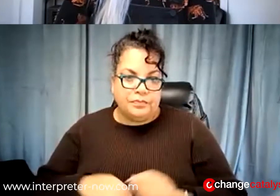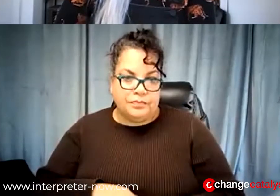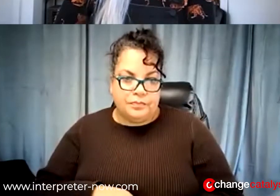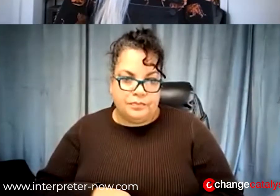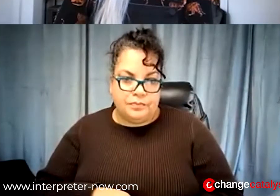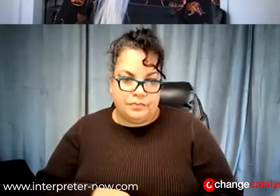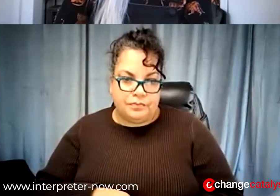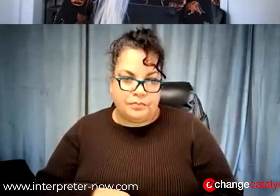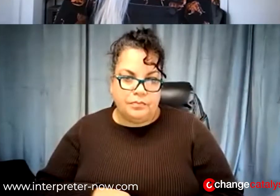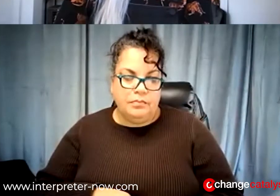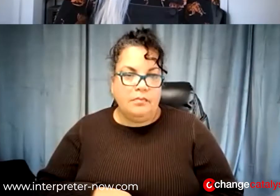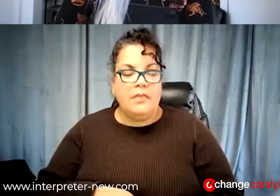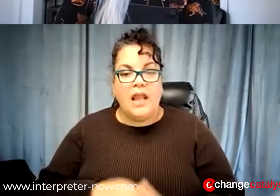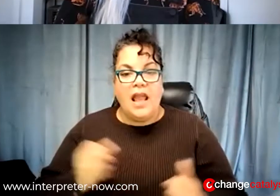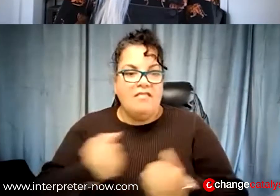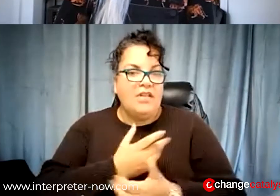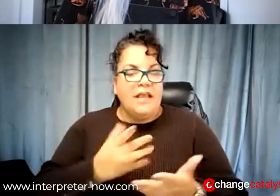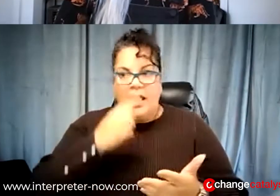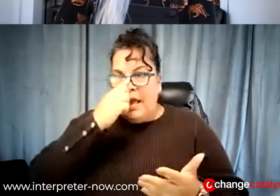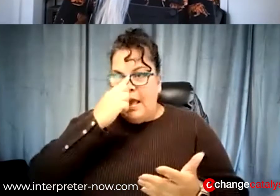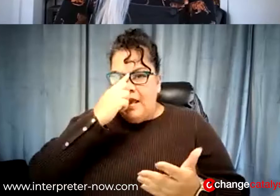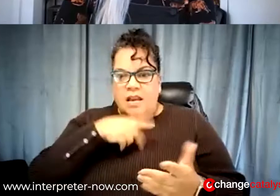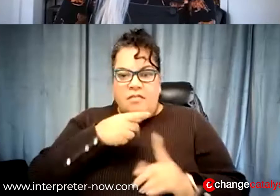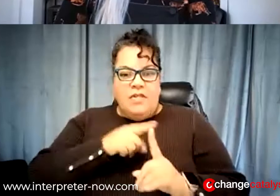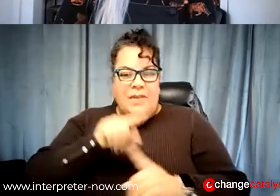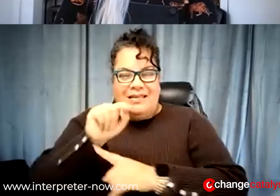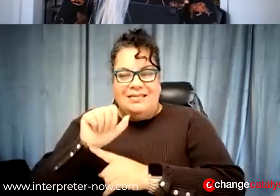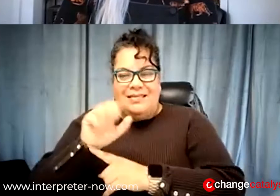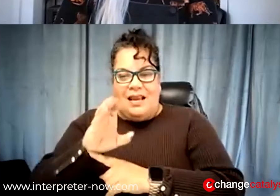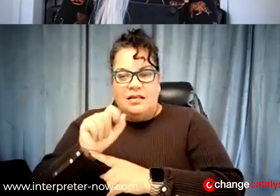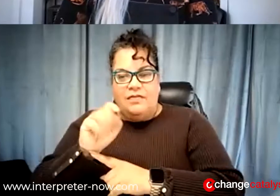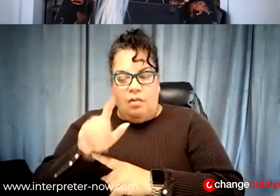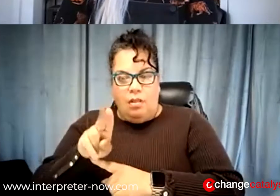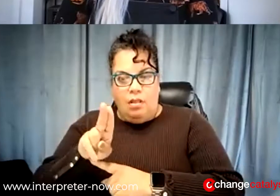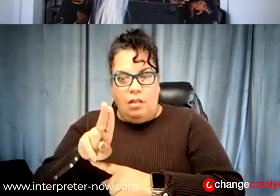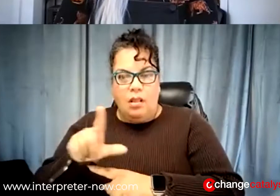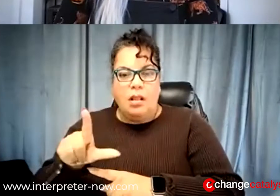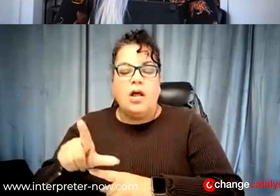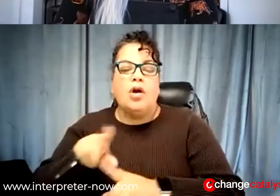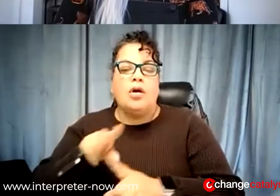Everything from kind of tactically, which is that we do ask about the identities that